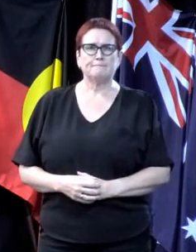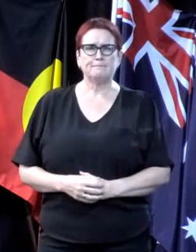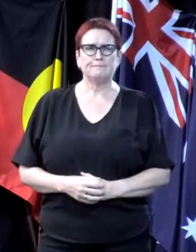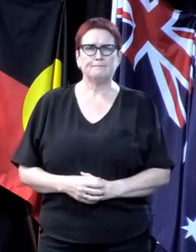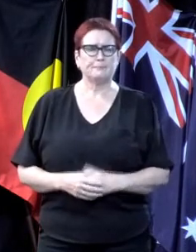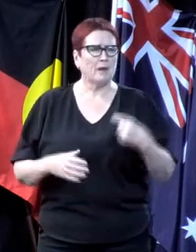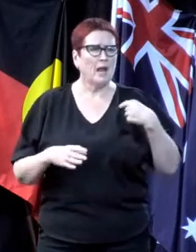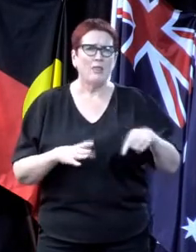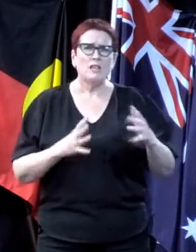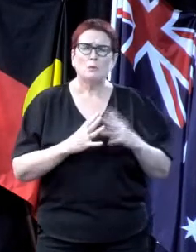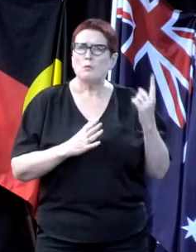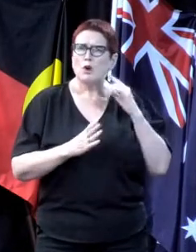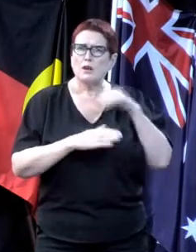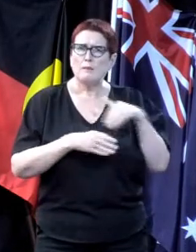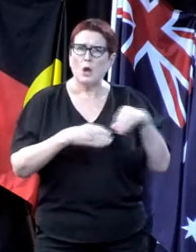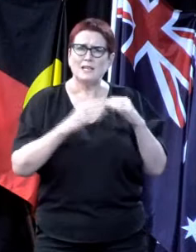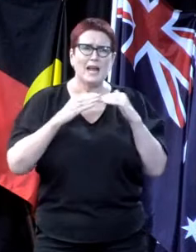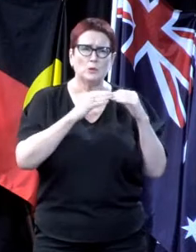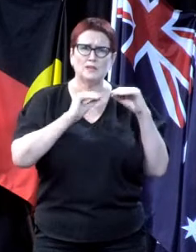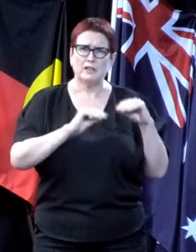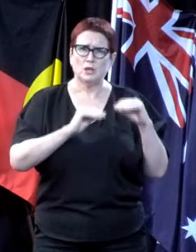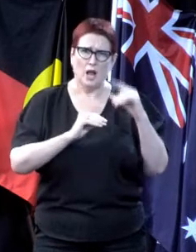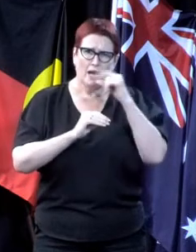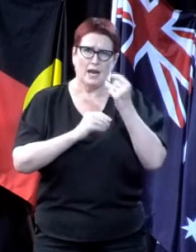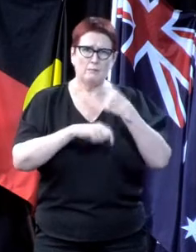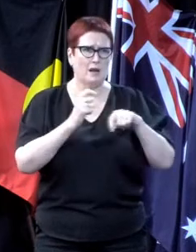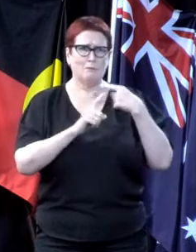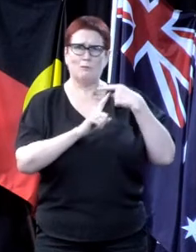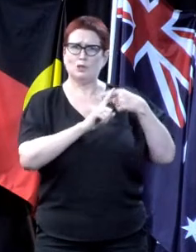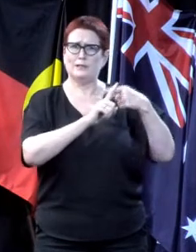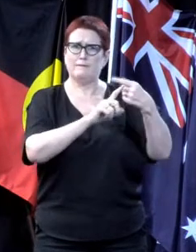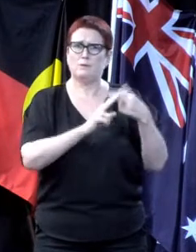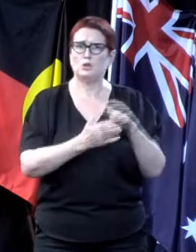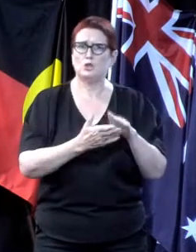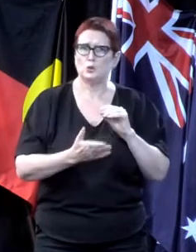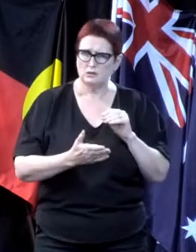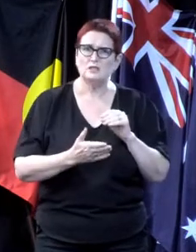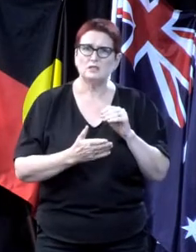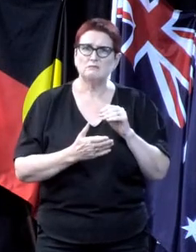can change positive pathways, in terms of access into employment etc.